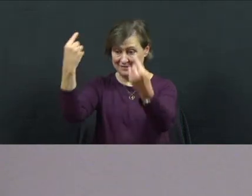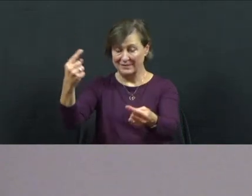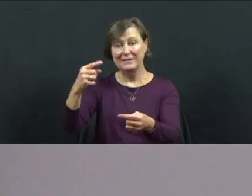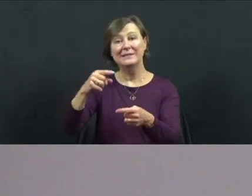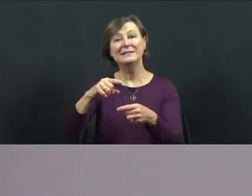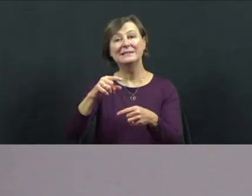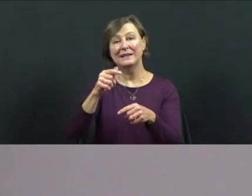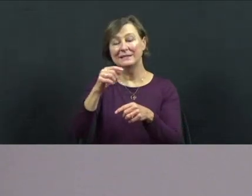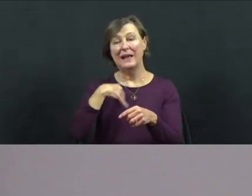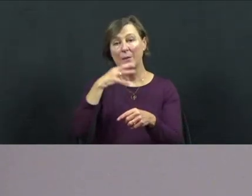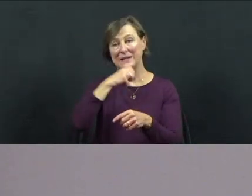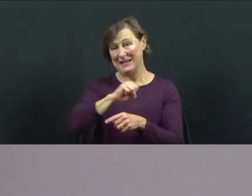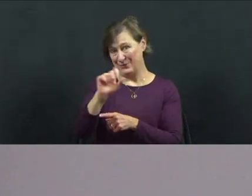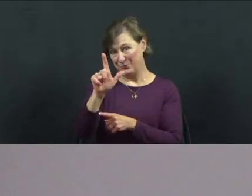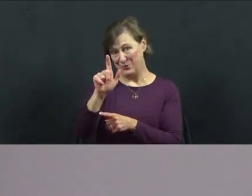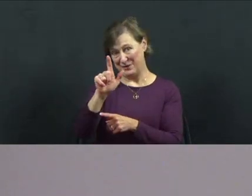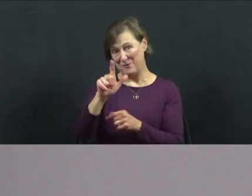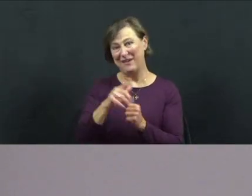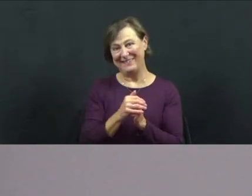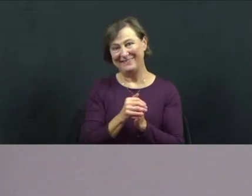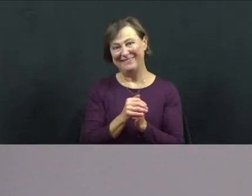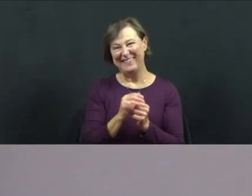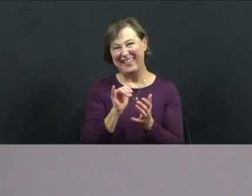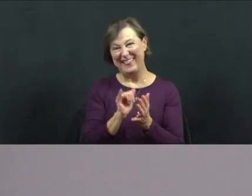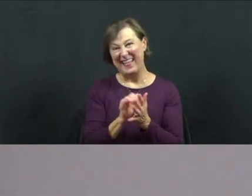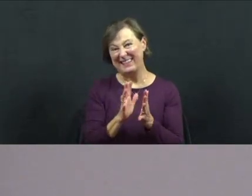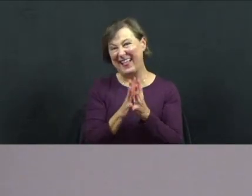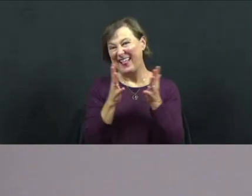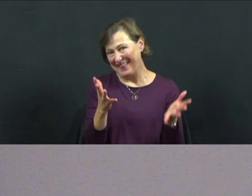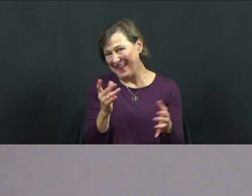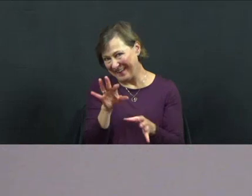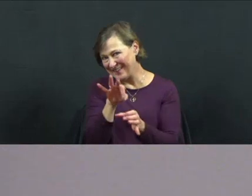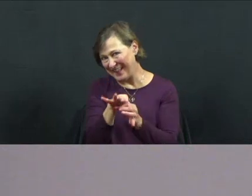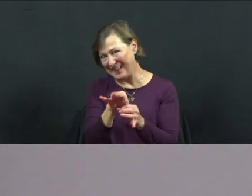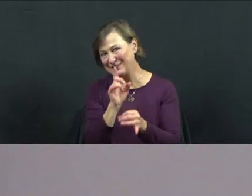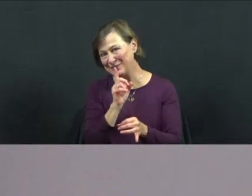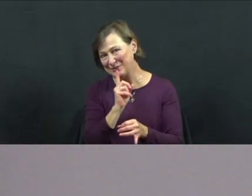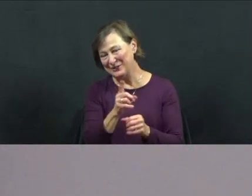And that's a lot of elections.